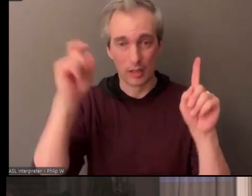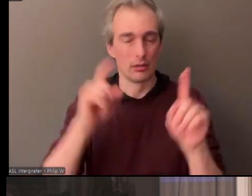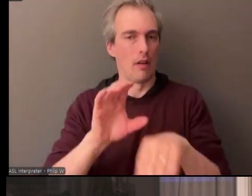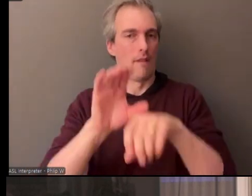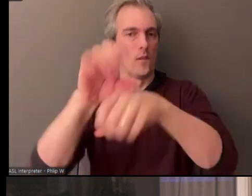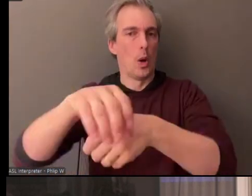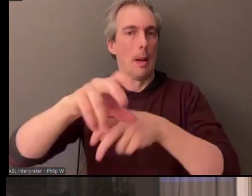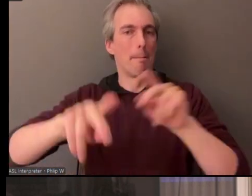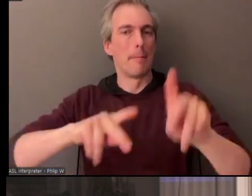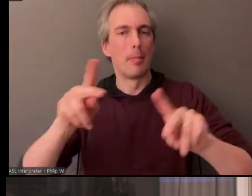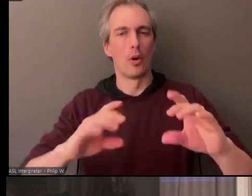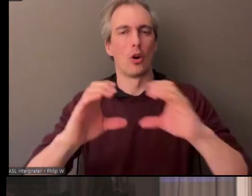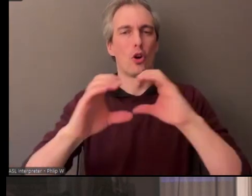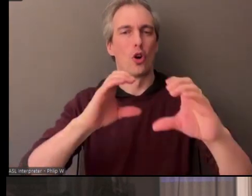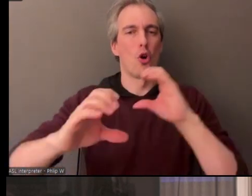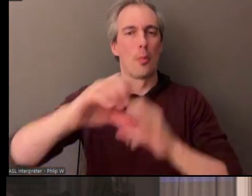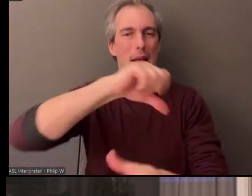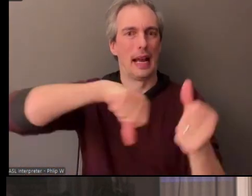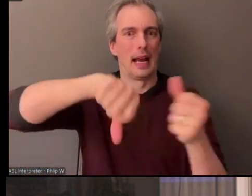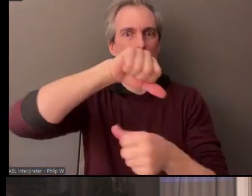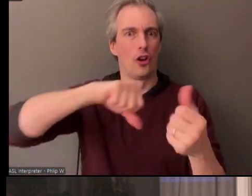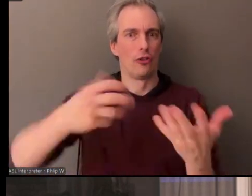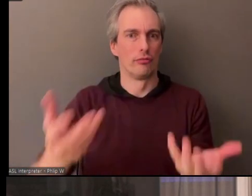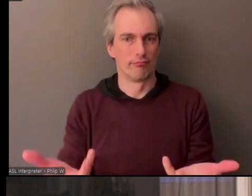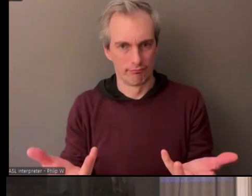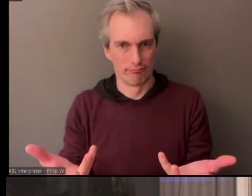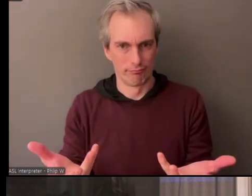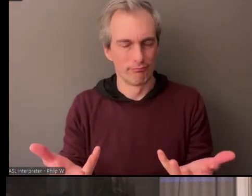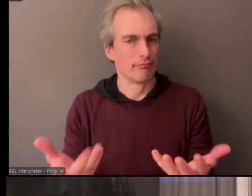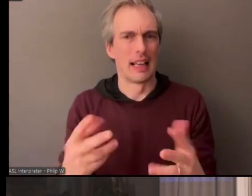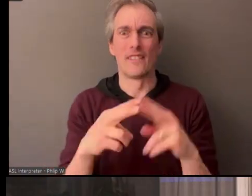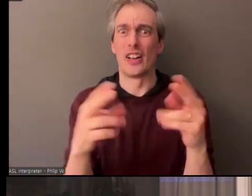It's like if you were trying to record a song, and everyone is recording